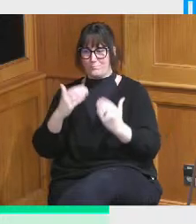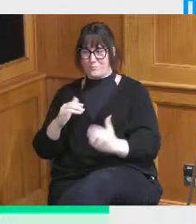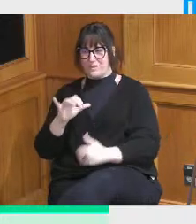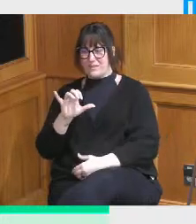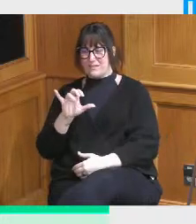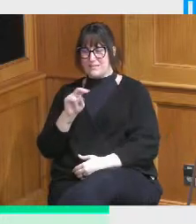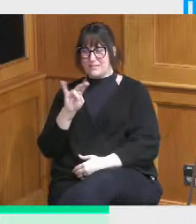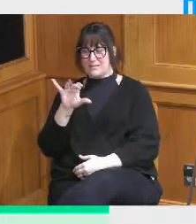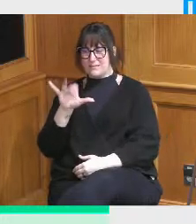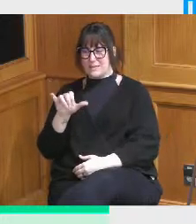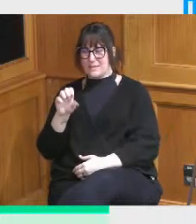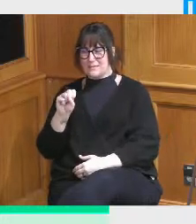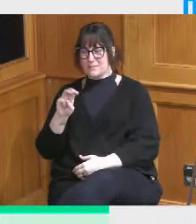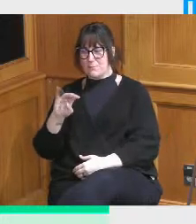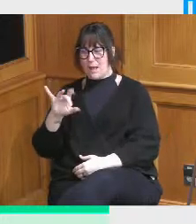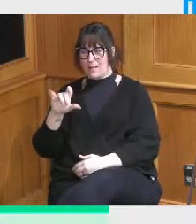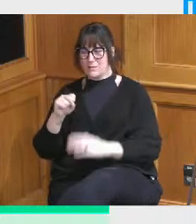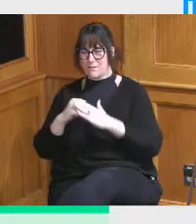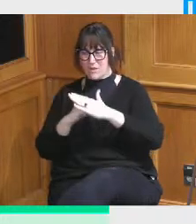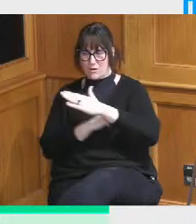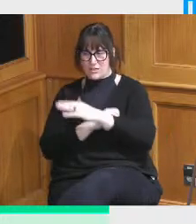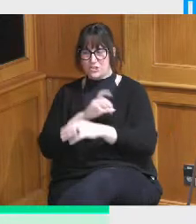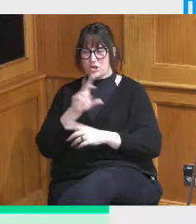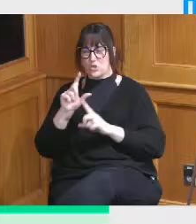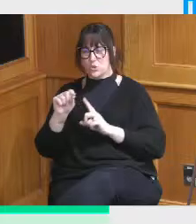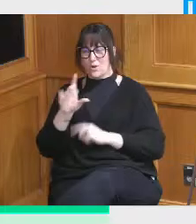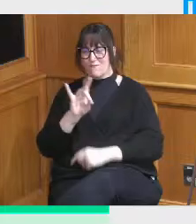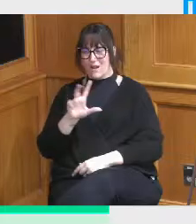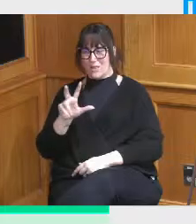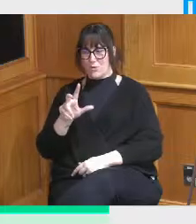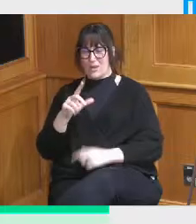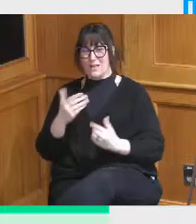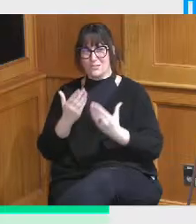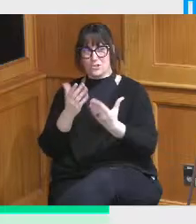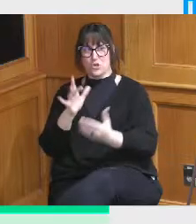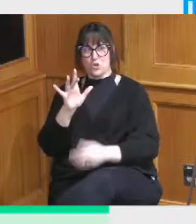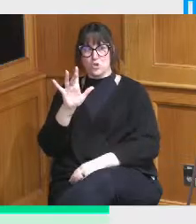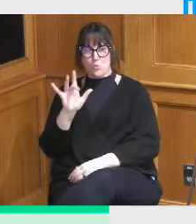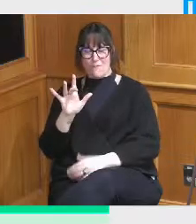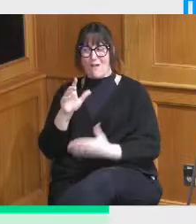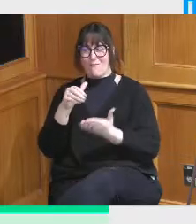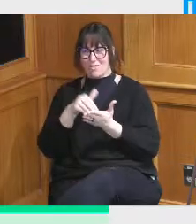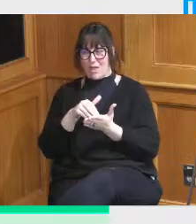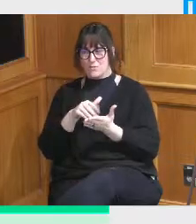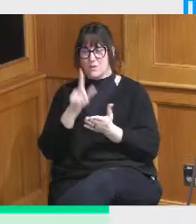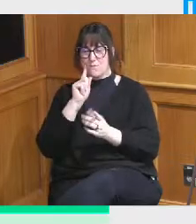average score of 83 and were recommended to receive $25,000 for their victims of violence